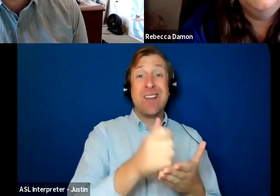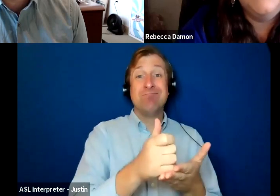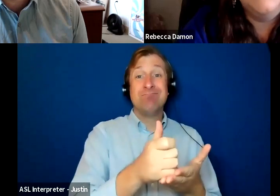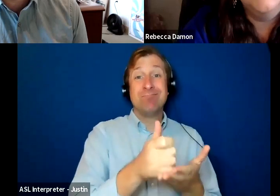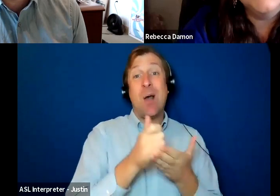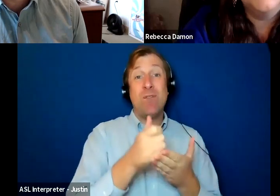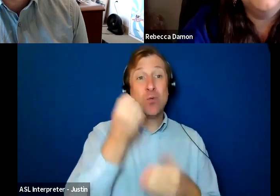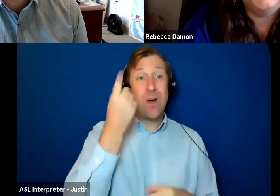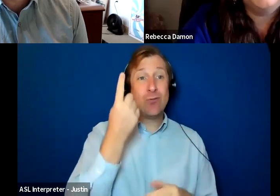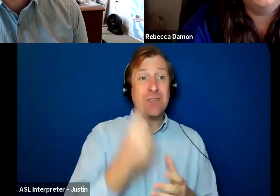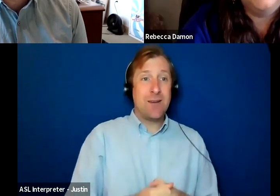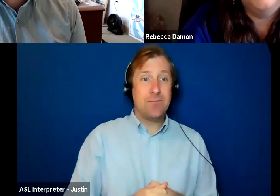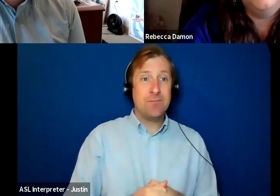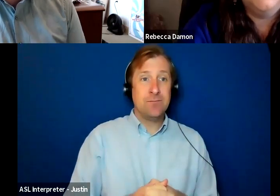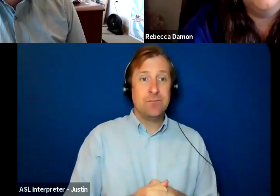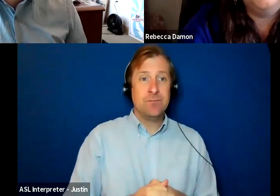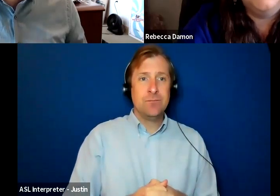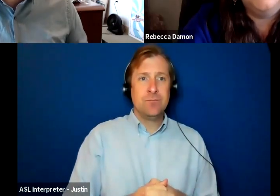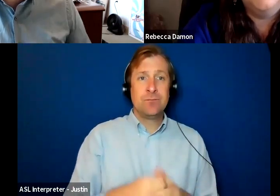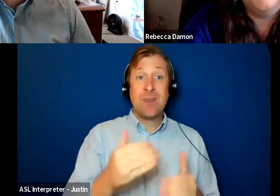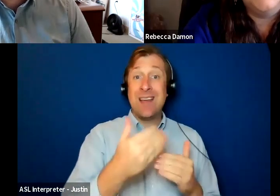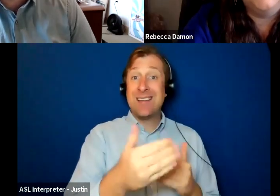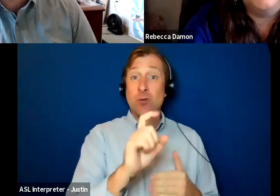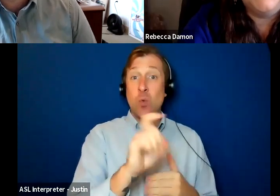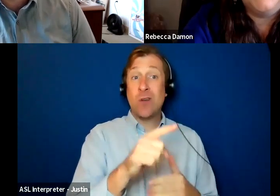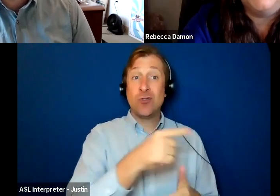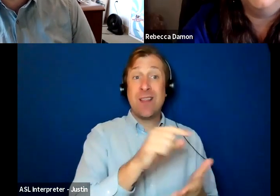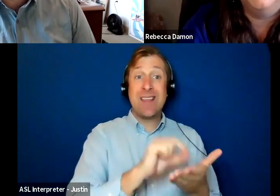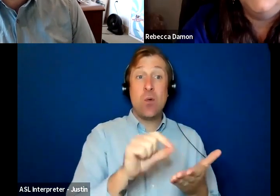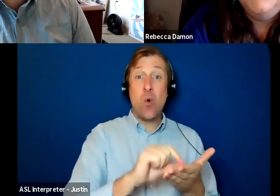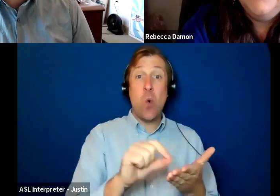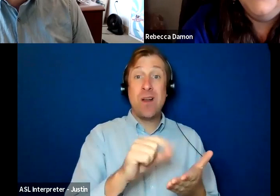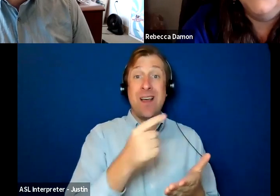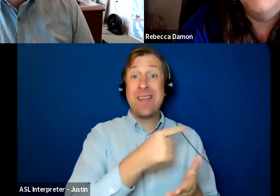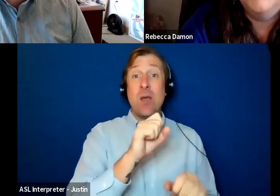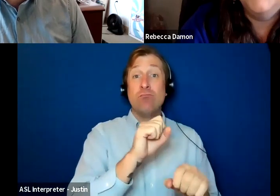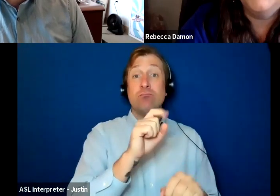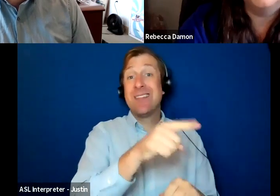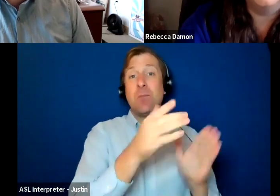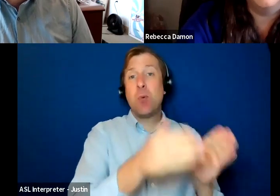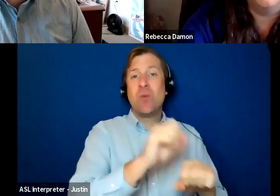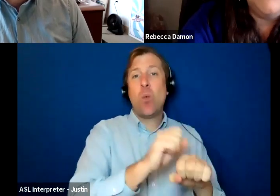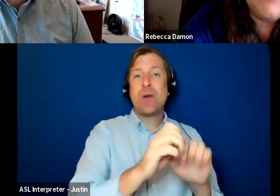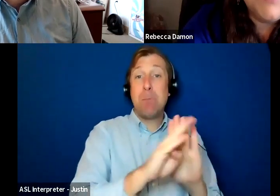This is a person who wrote that they had worked and the protocols that they were emailed